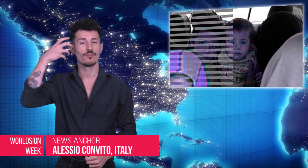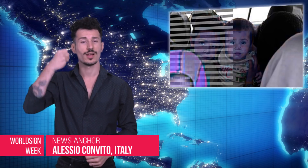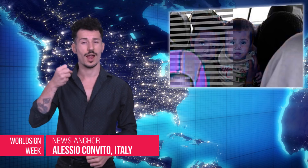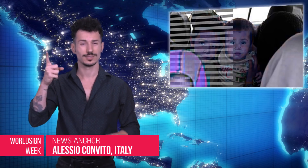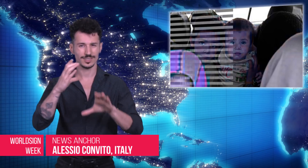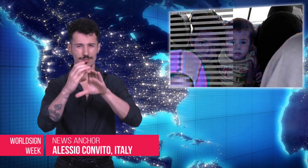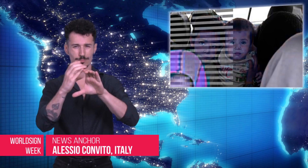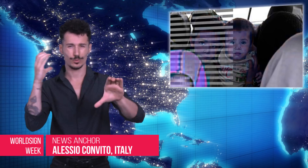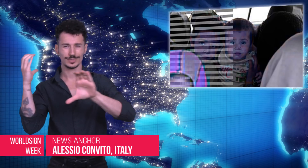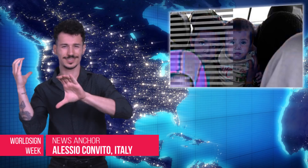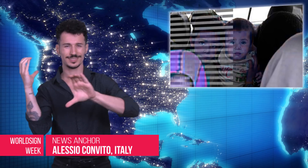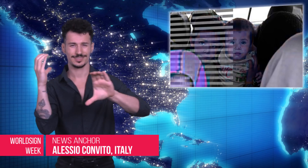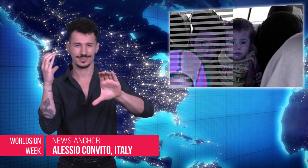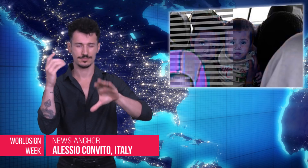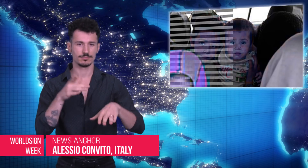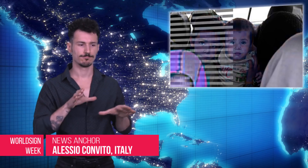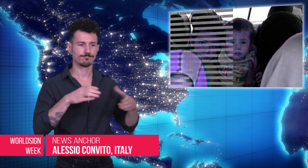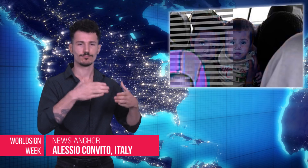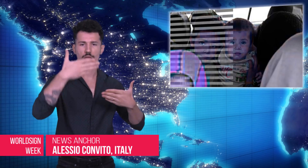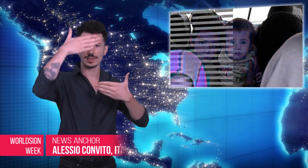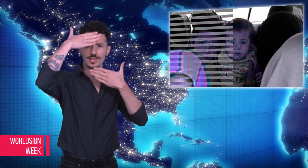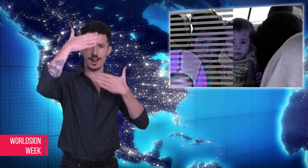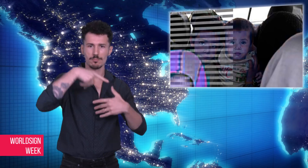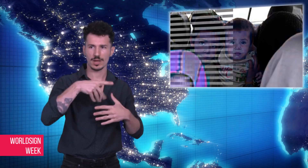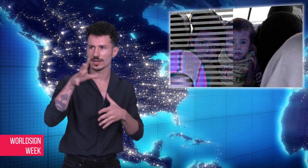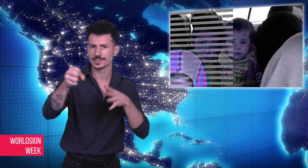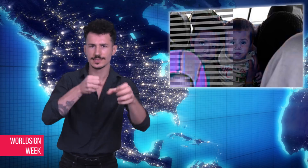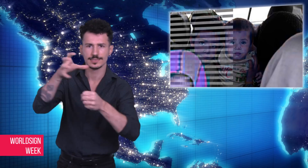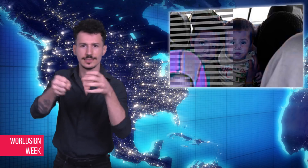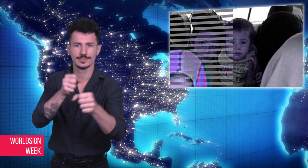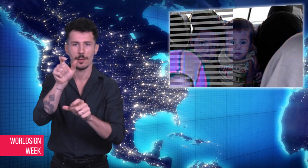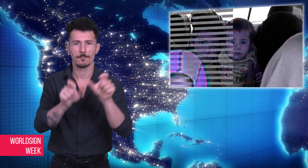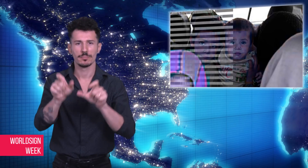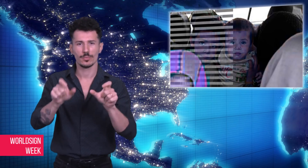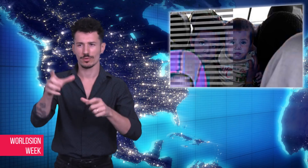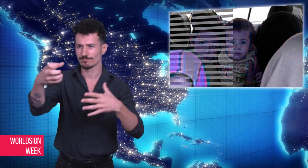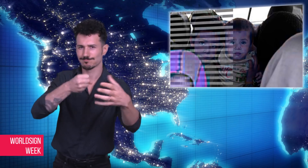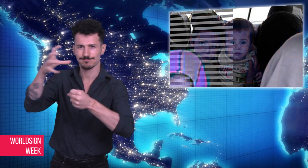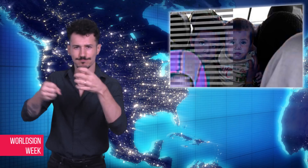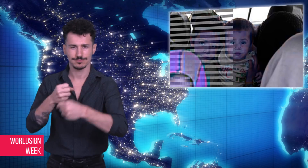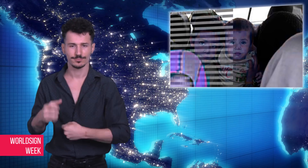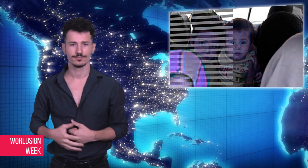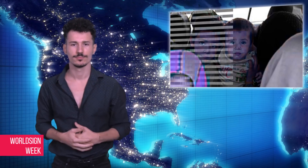Alessio: Taliban kidnaps passengers on Afghanistan bus